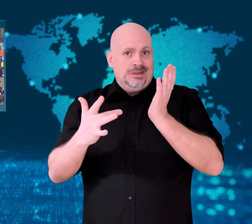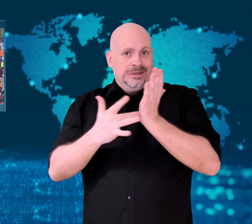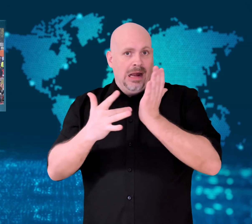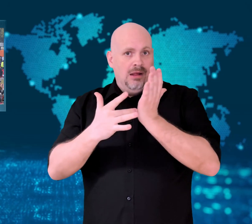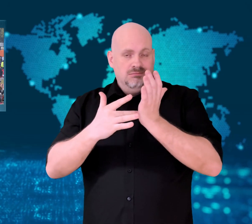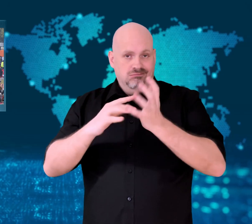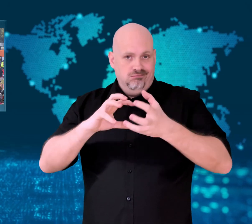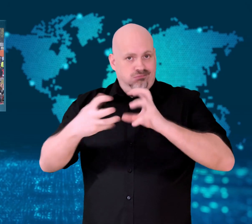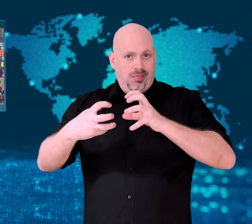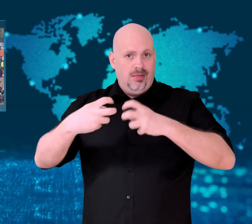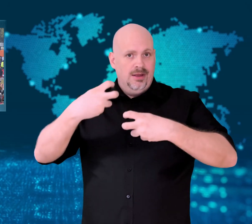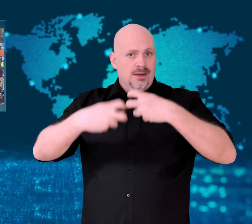Last Wednesday,